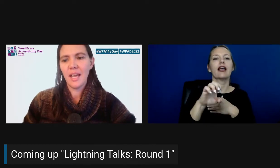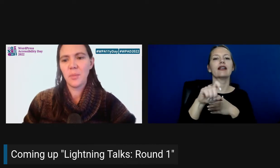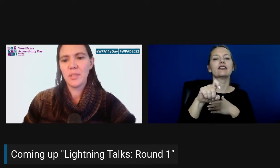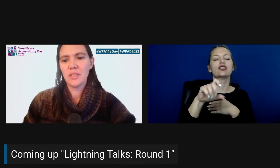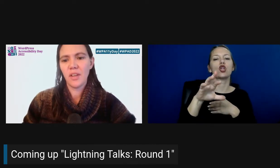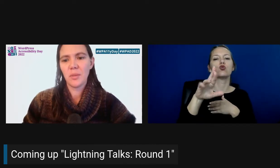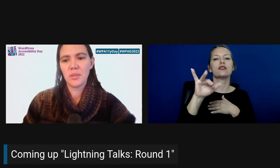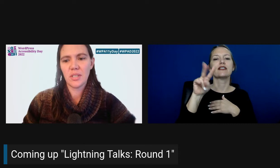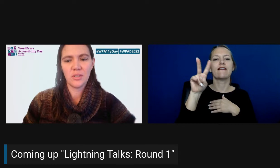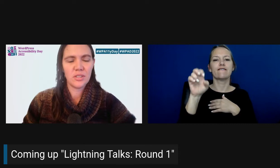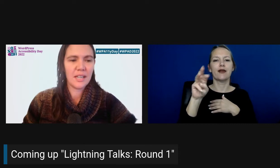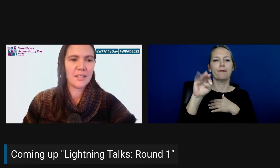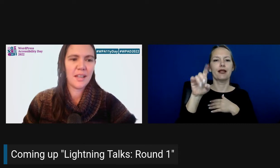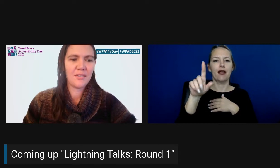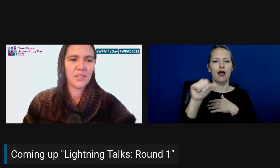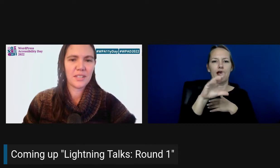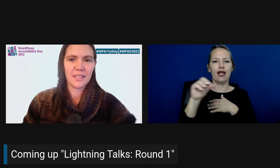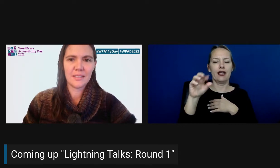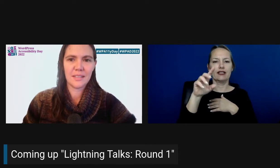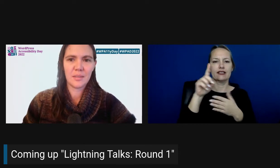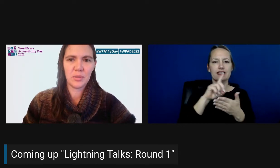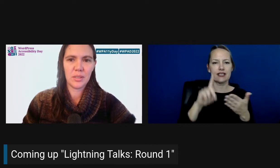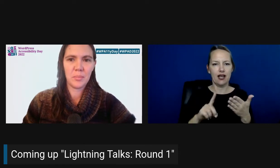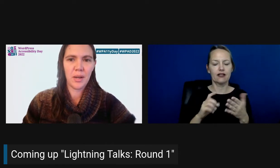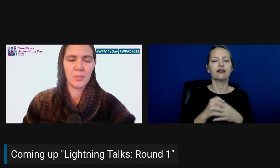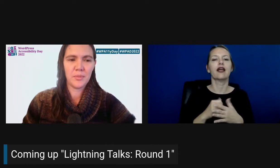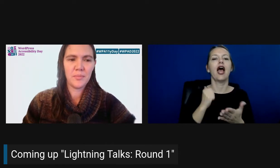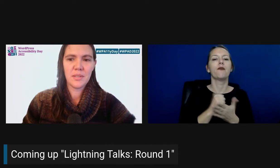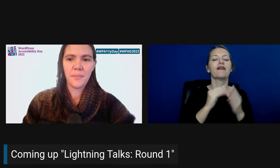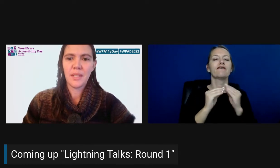Helping developers understand and fix accessibility problems.